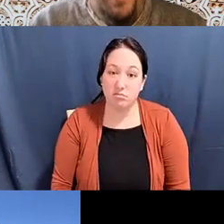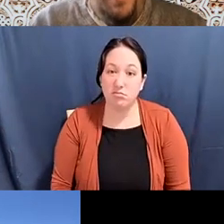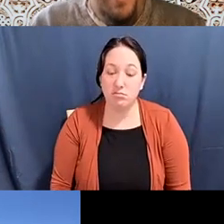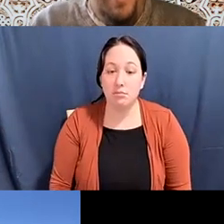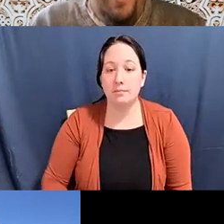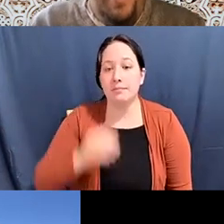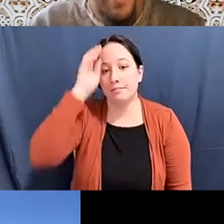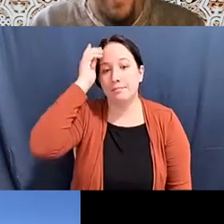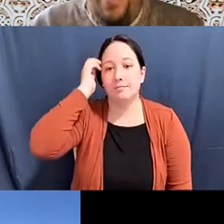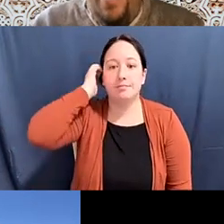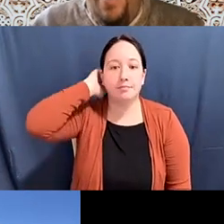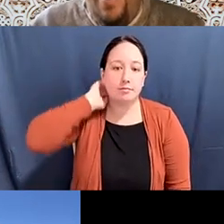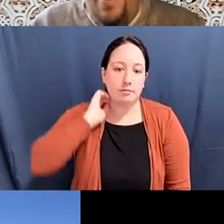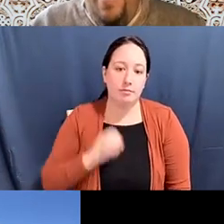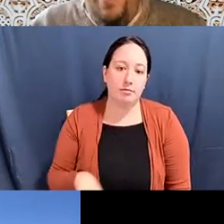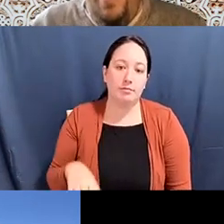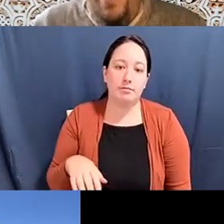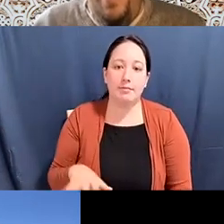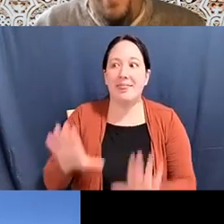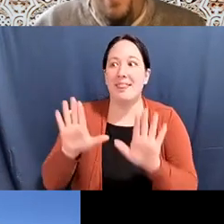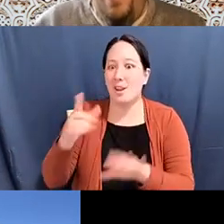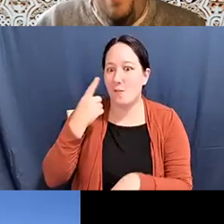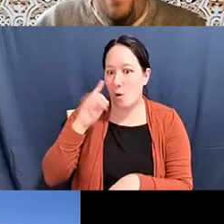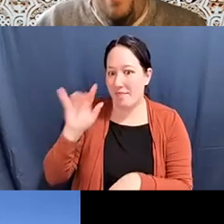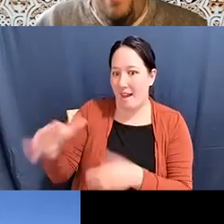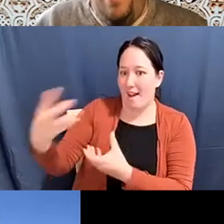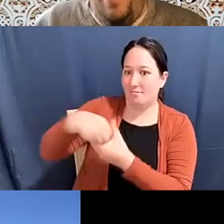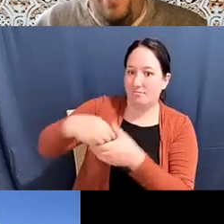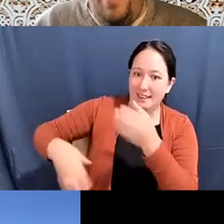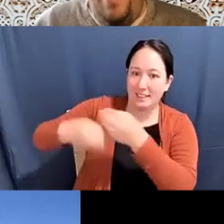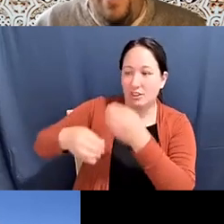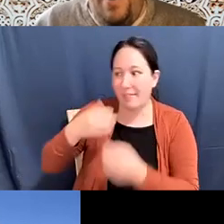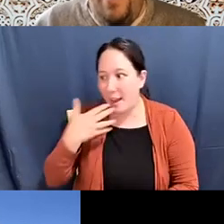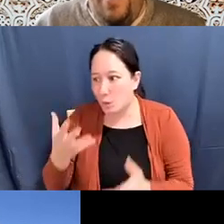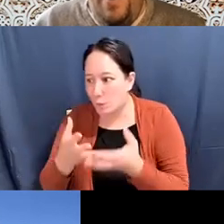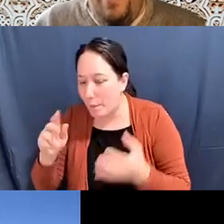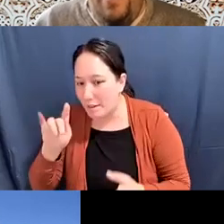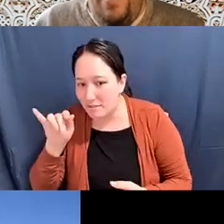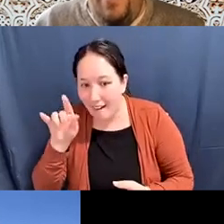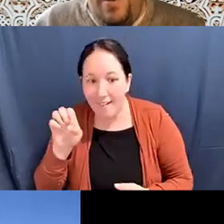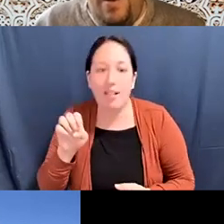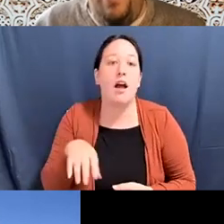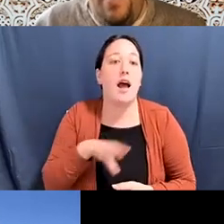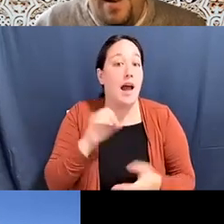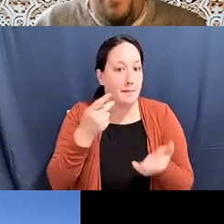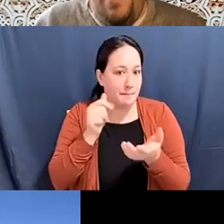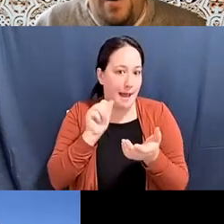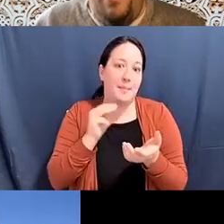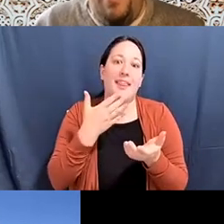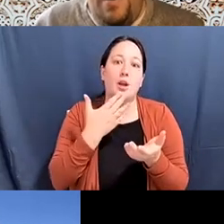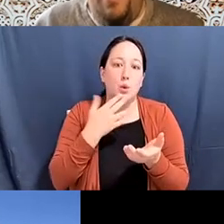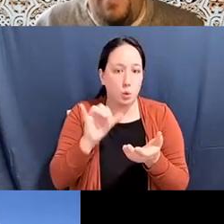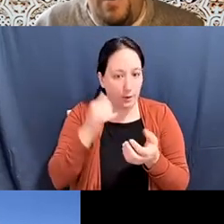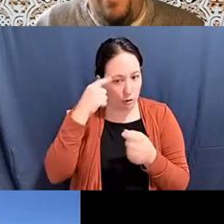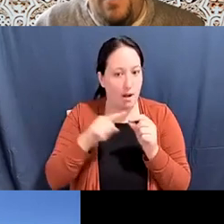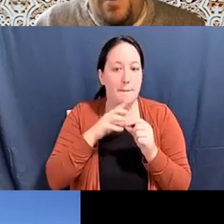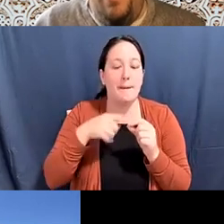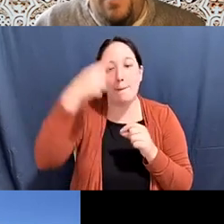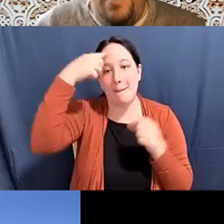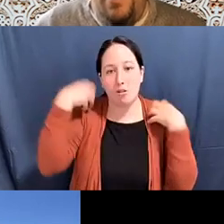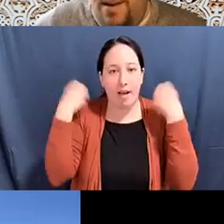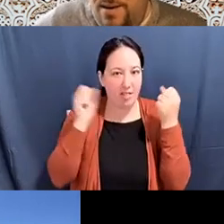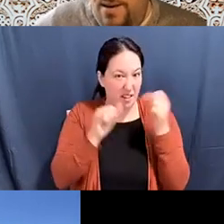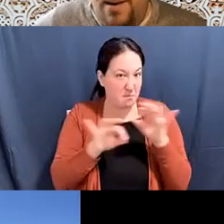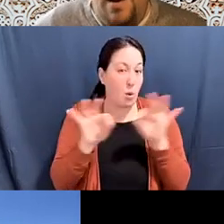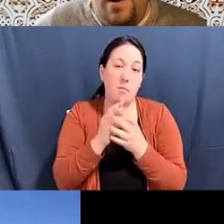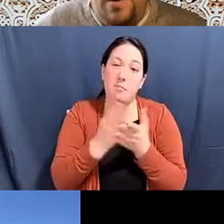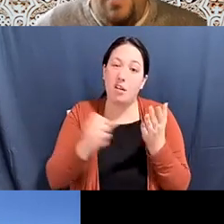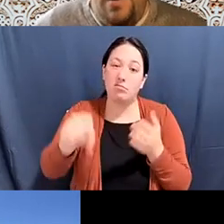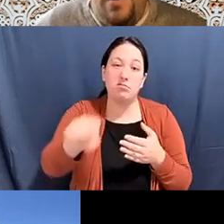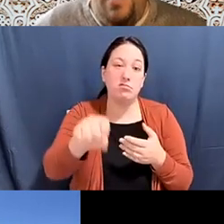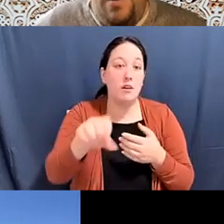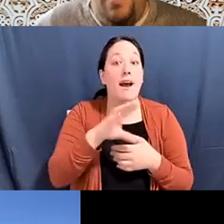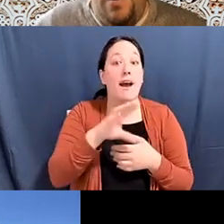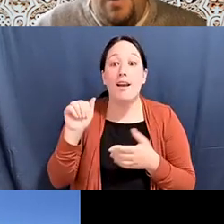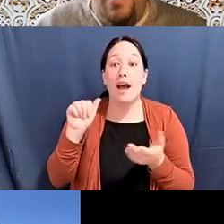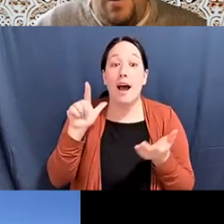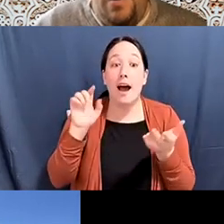Heather McCarty: Great. thanks for that addition Kyle. And Pam, thank you for for really bringing to light, some of those mental health pieces too. I... they really aren't really important and Alex I really love to your point about